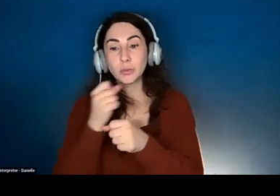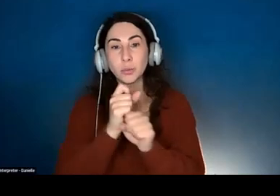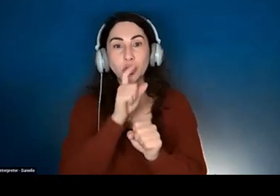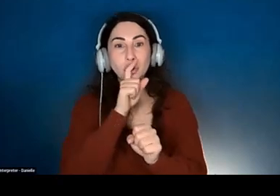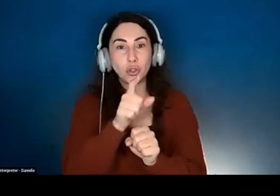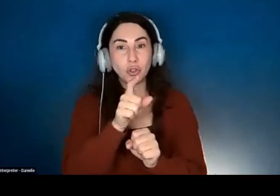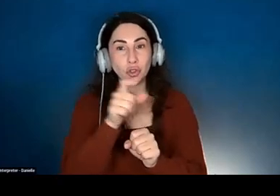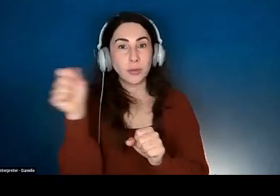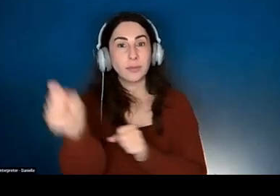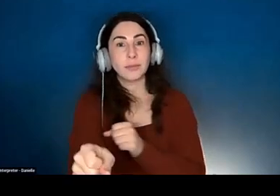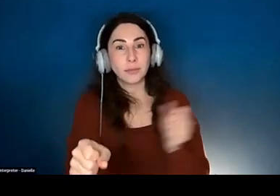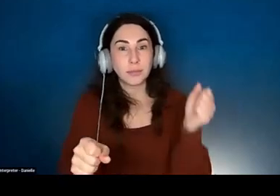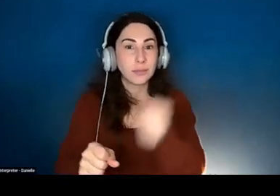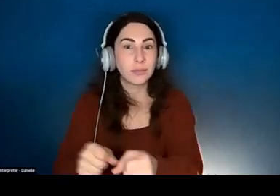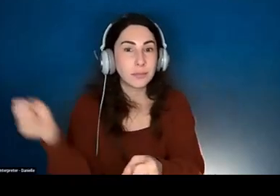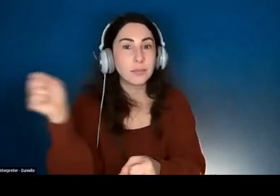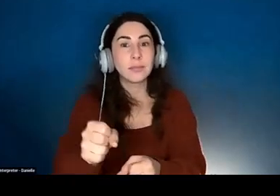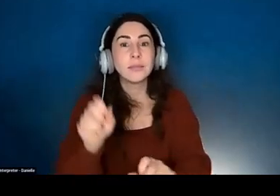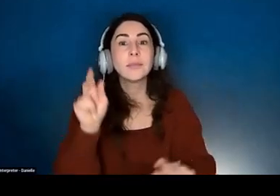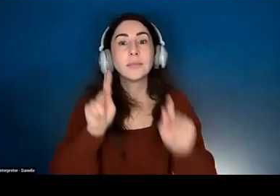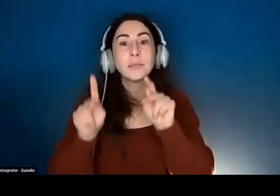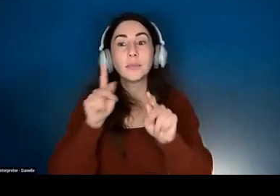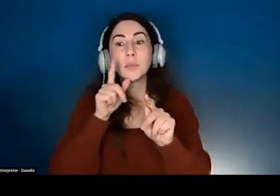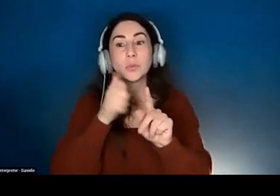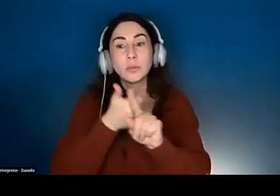Filled with people who also have supportive services